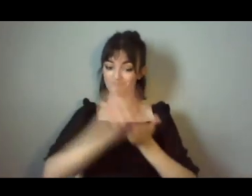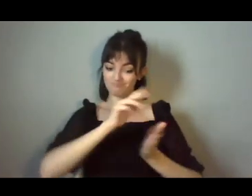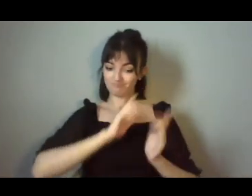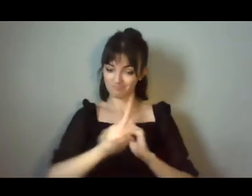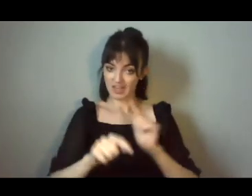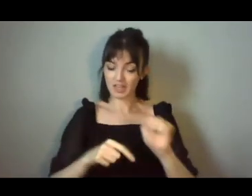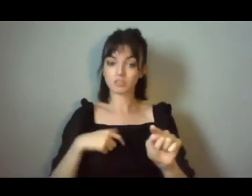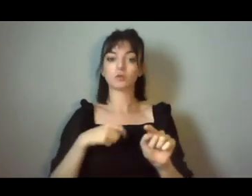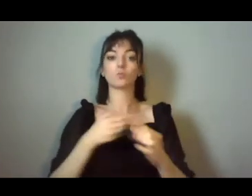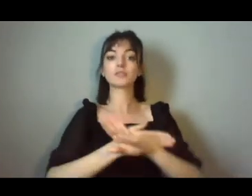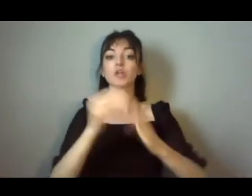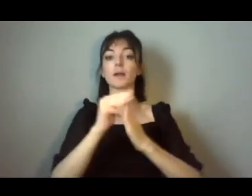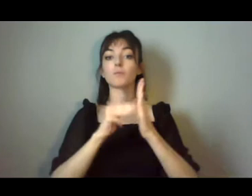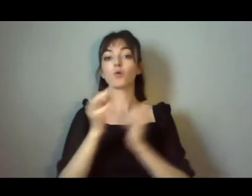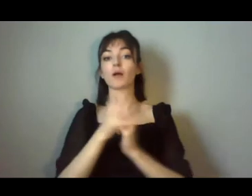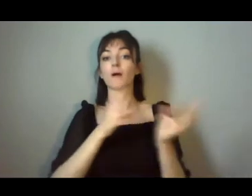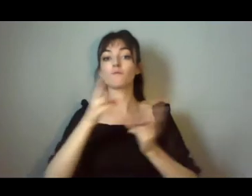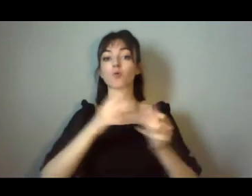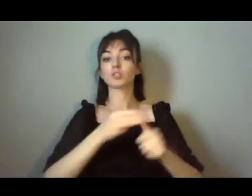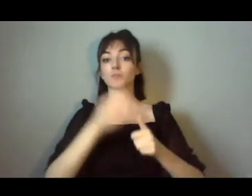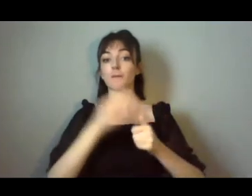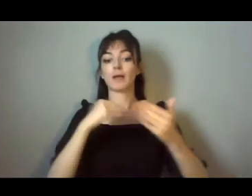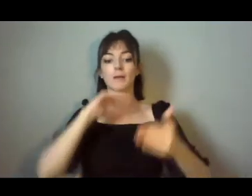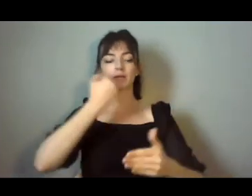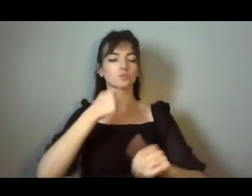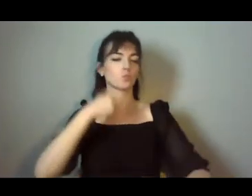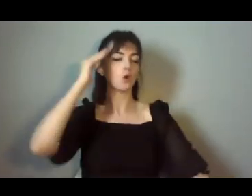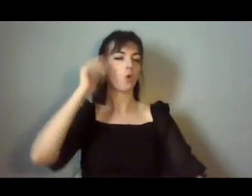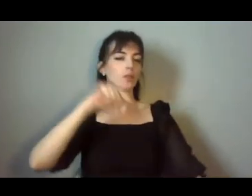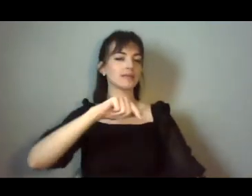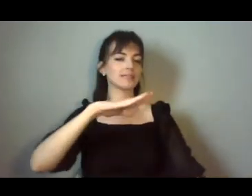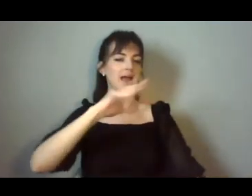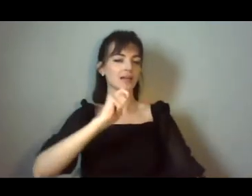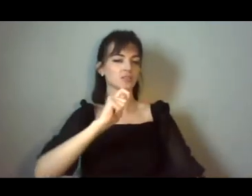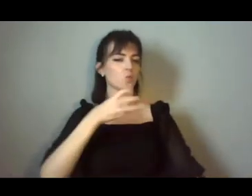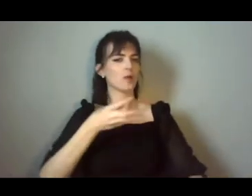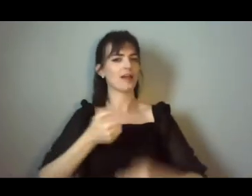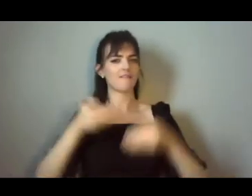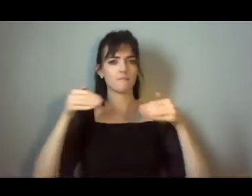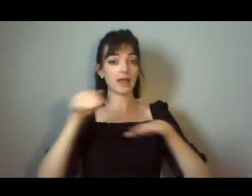be ready, because we appreciated that this act has huge implications for all of our practitioners.